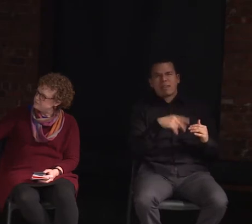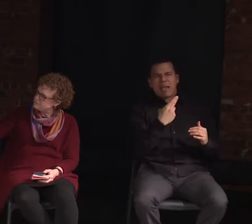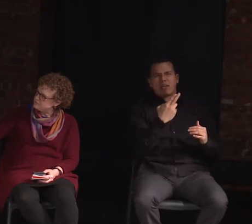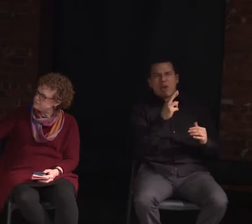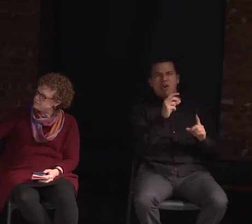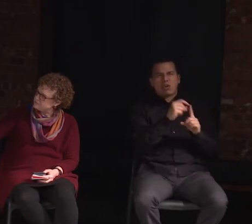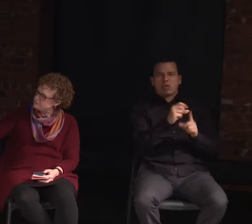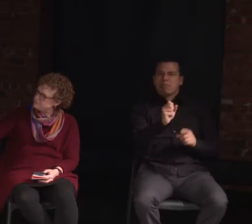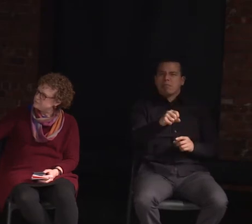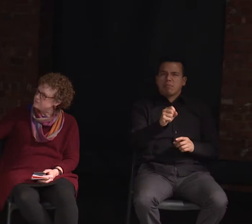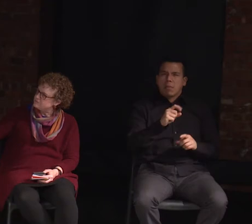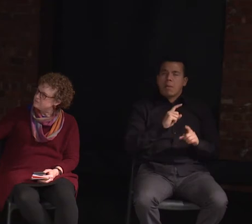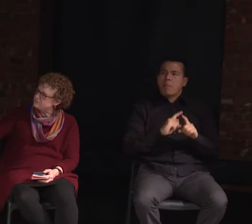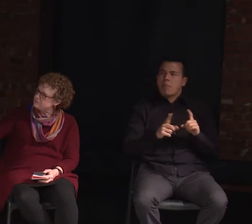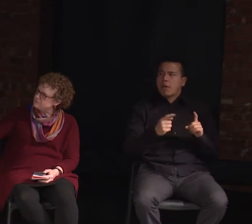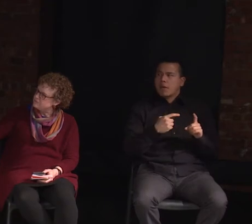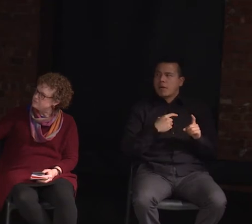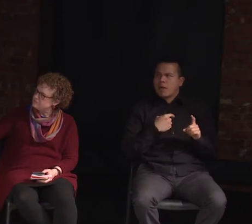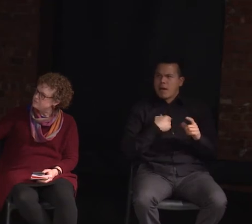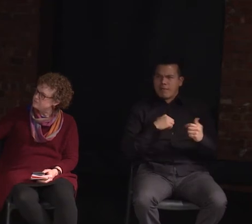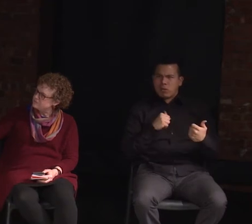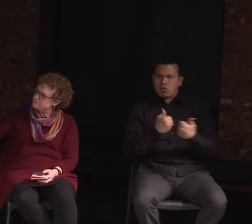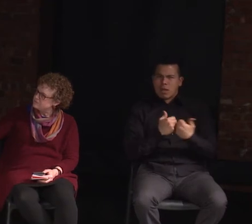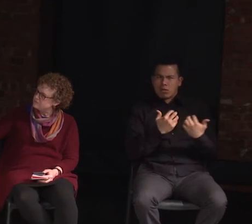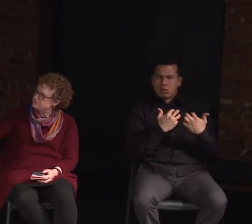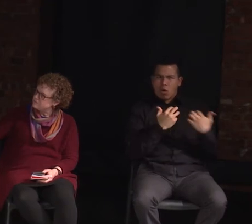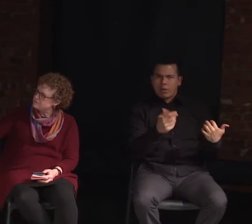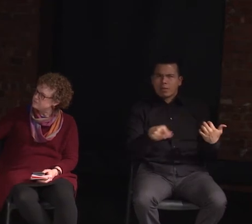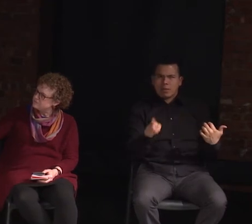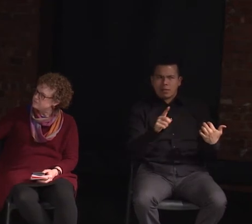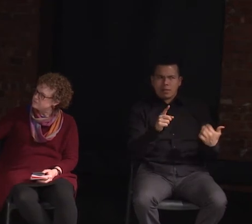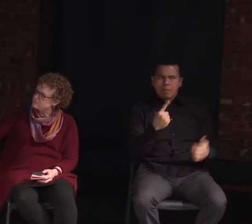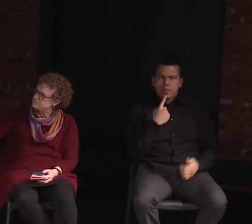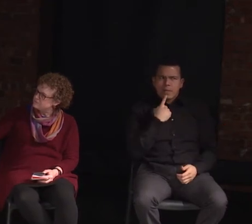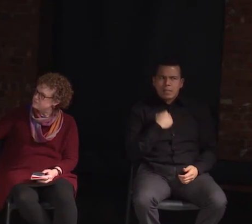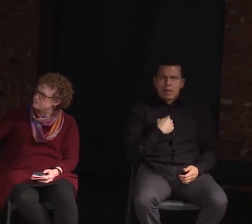have challenged audiences and I'll do it again, to tell me an organization you visited that